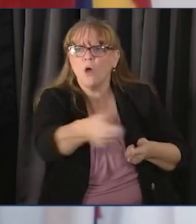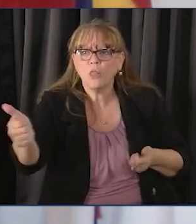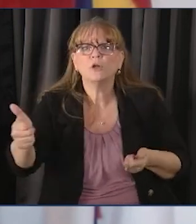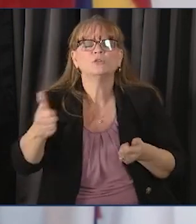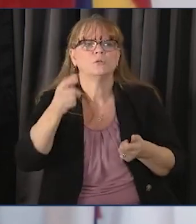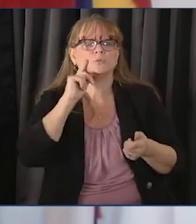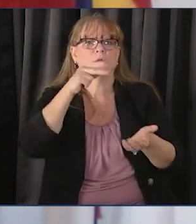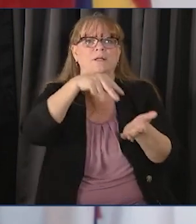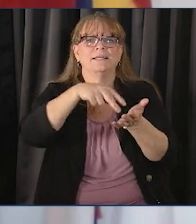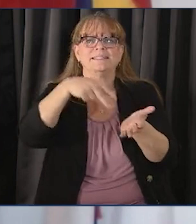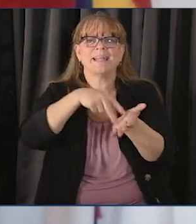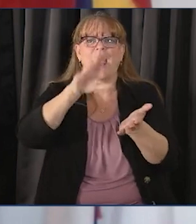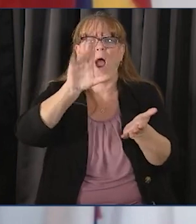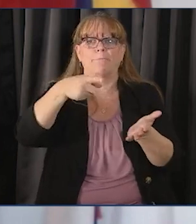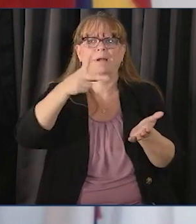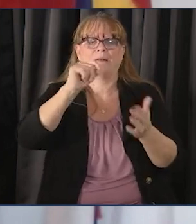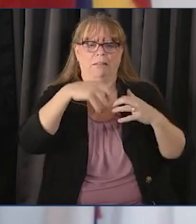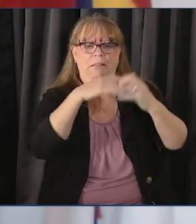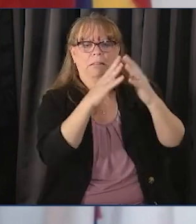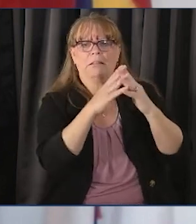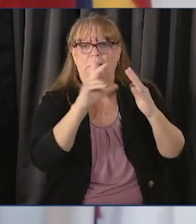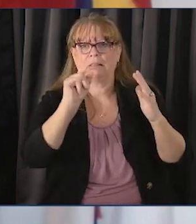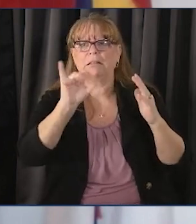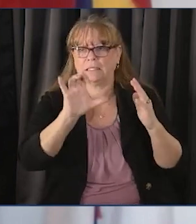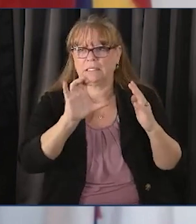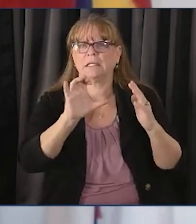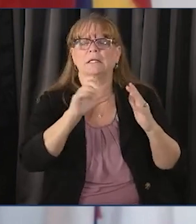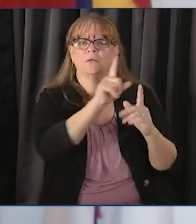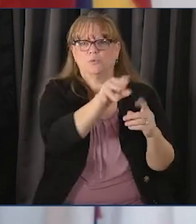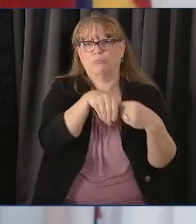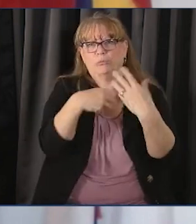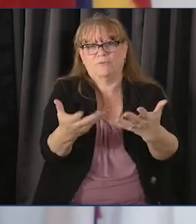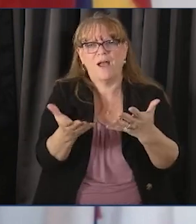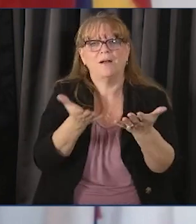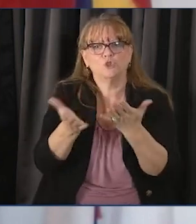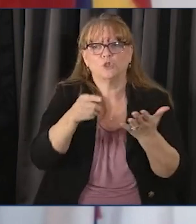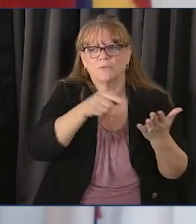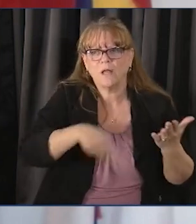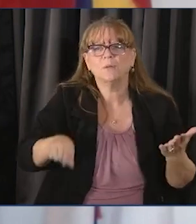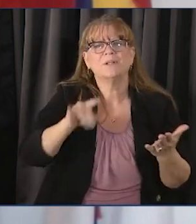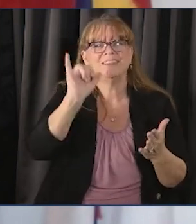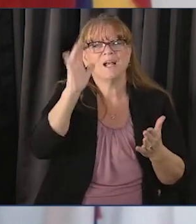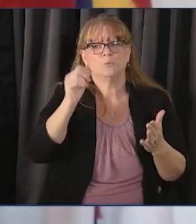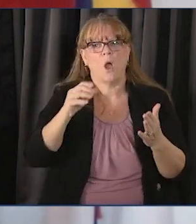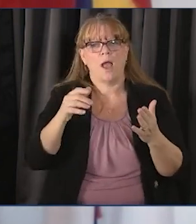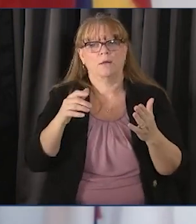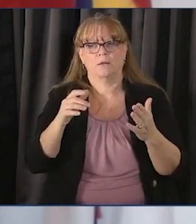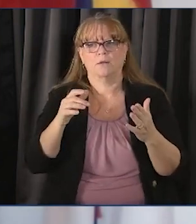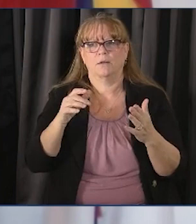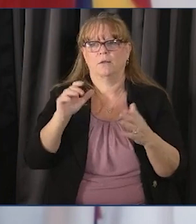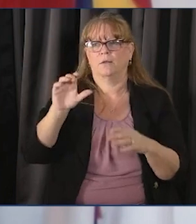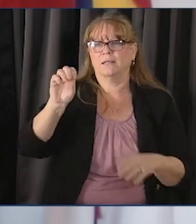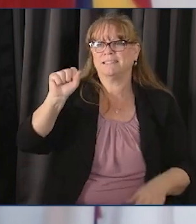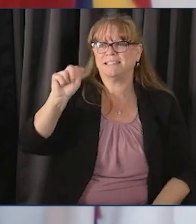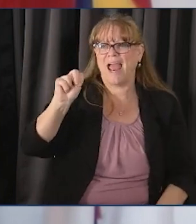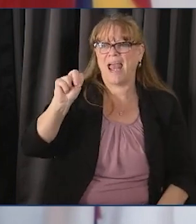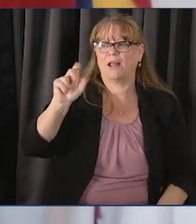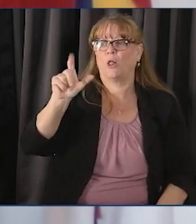the lowest the very lowest income zip codes in our entire state uh also majority minority